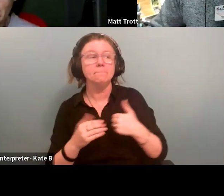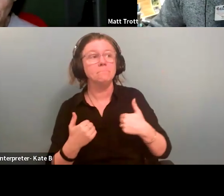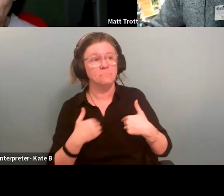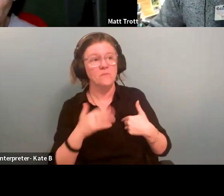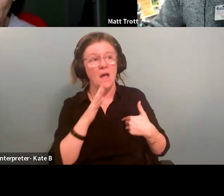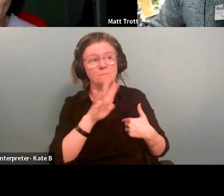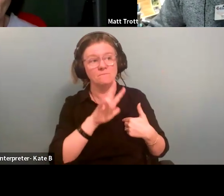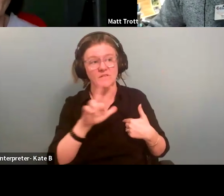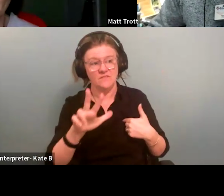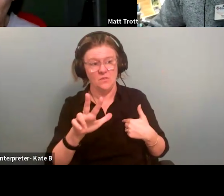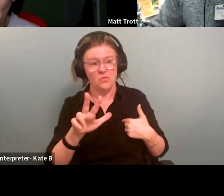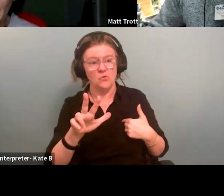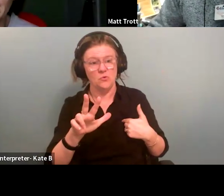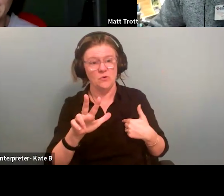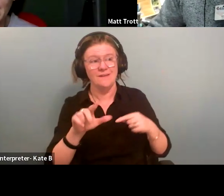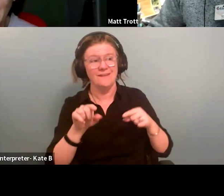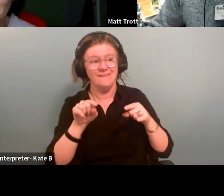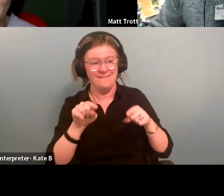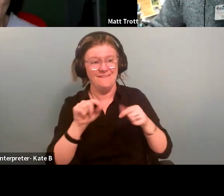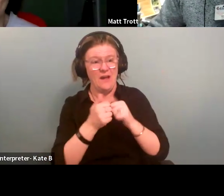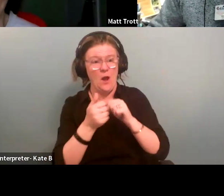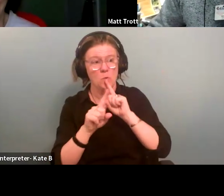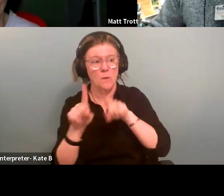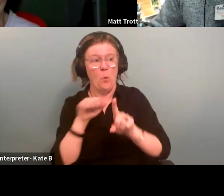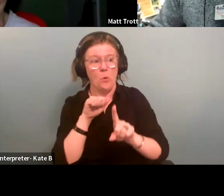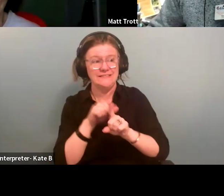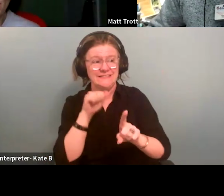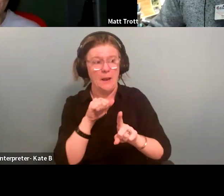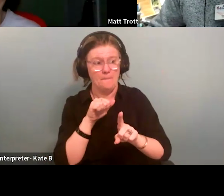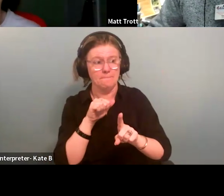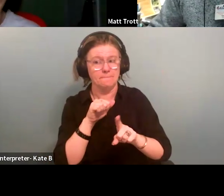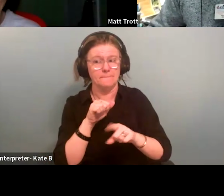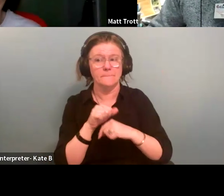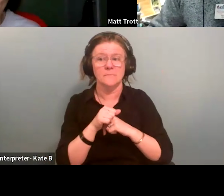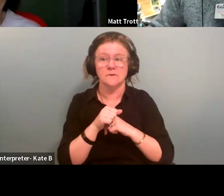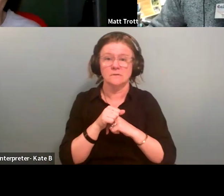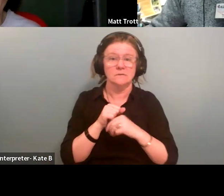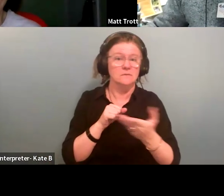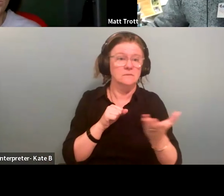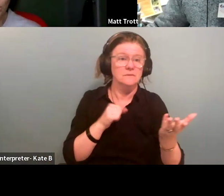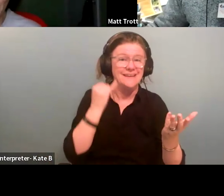Is this the form for reporting scams I should be going to?" So maybe you guys could talk about